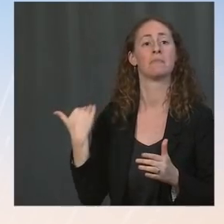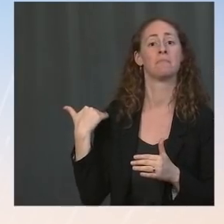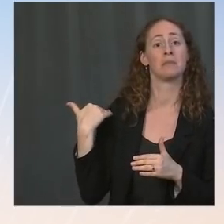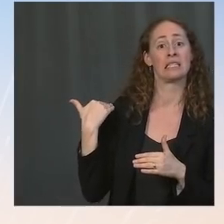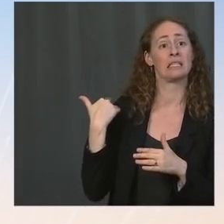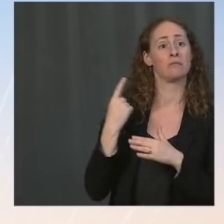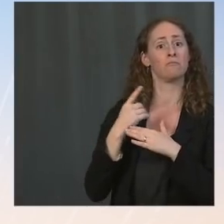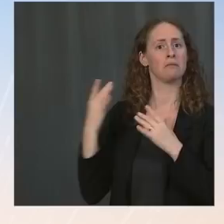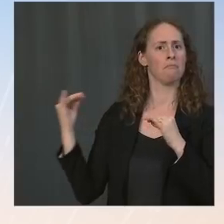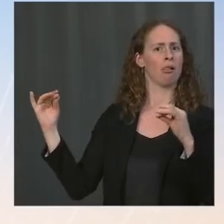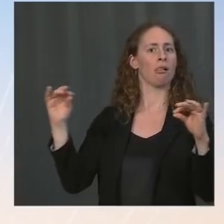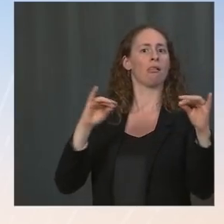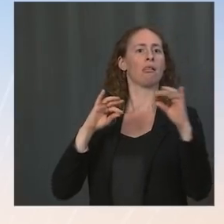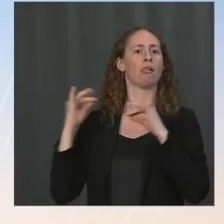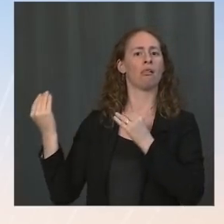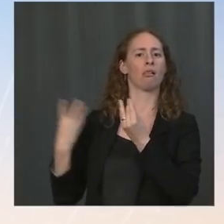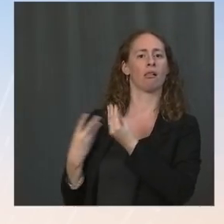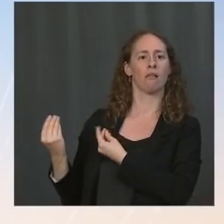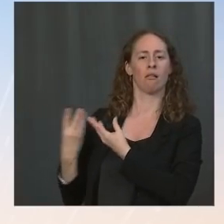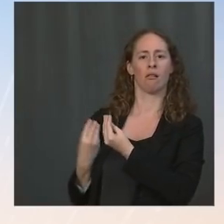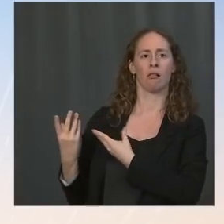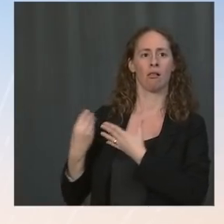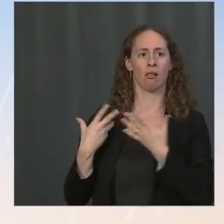and then unable to do so because of the danger on the ground.